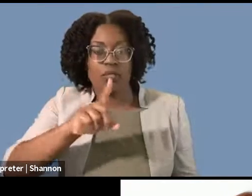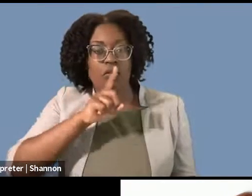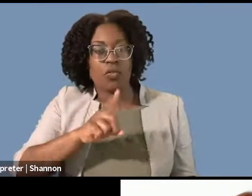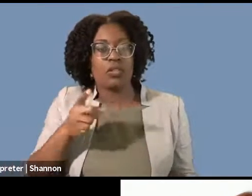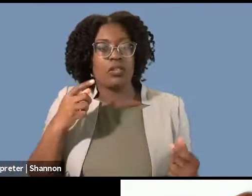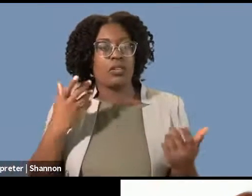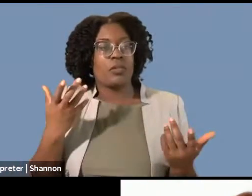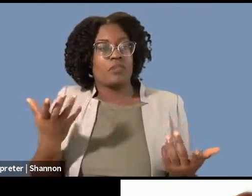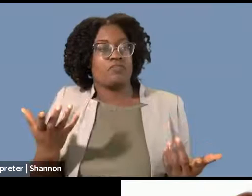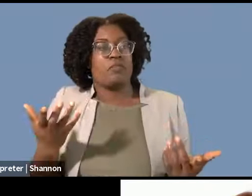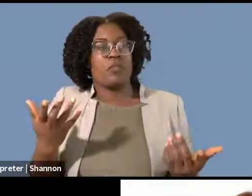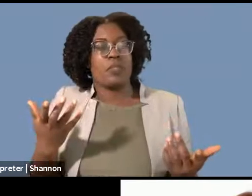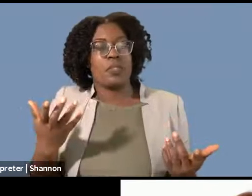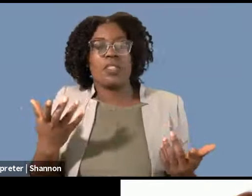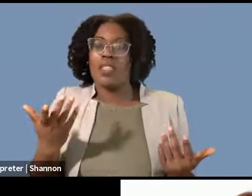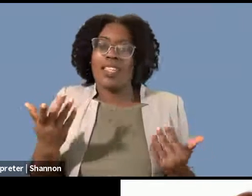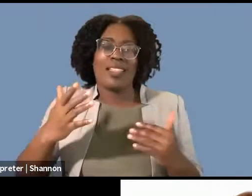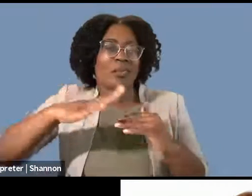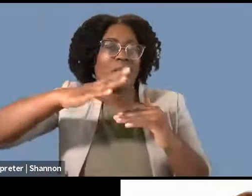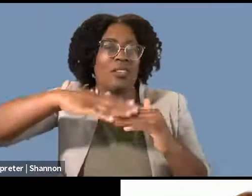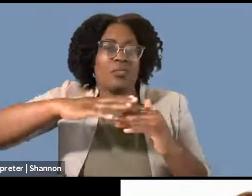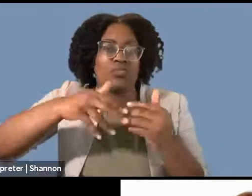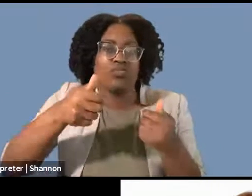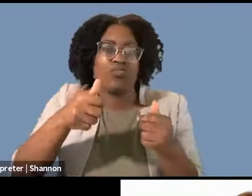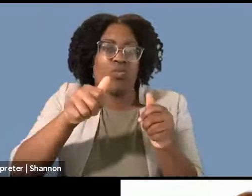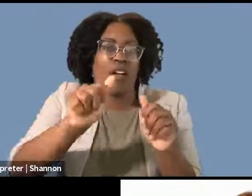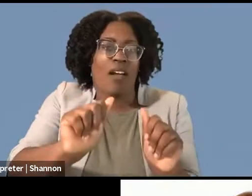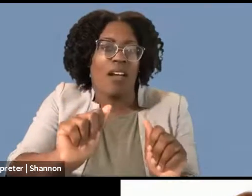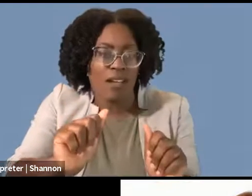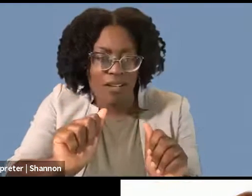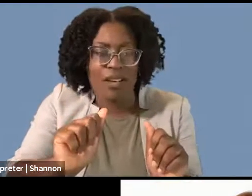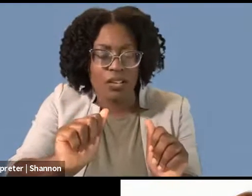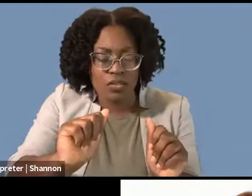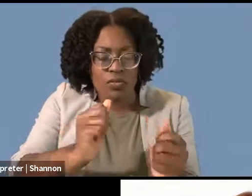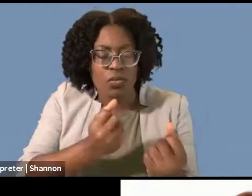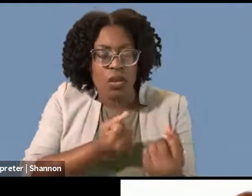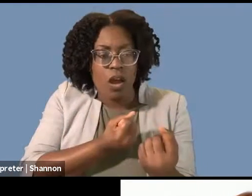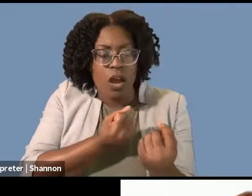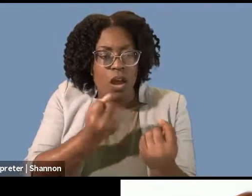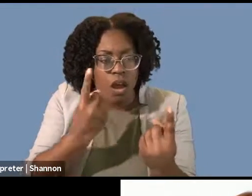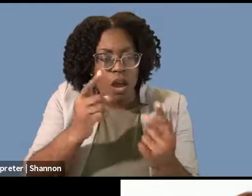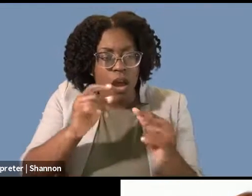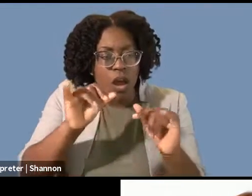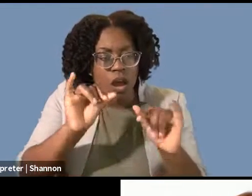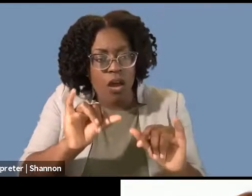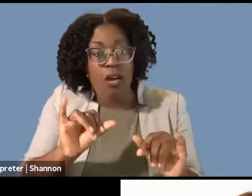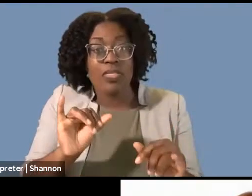or trying at least, and that's when stories are so important to empathy because you have to be